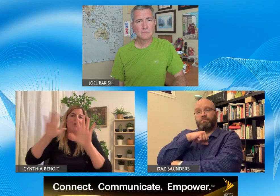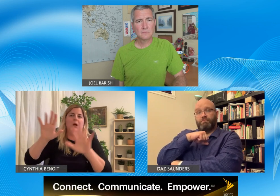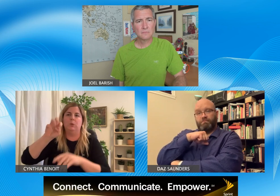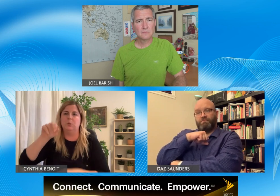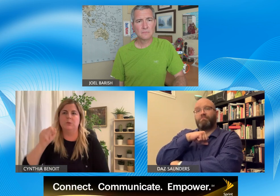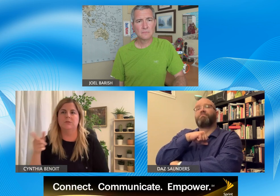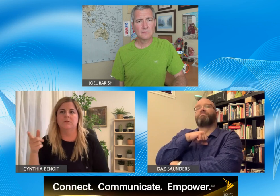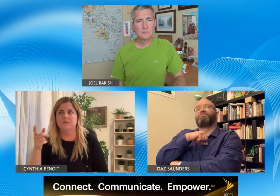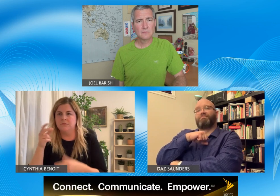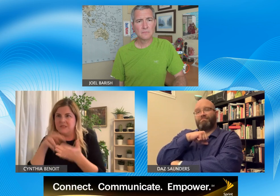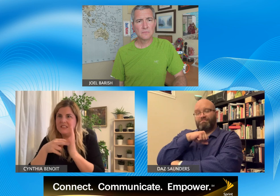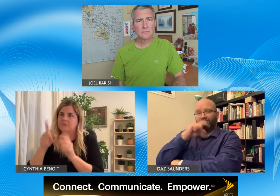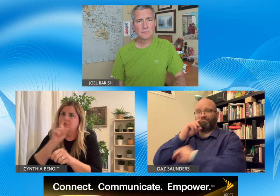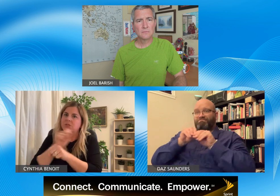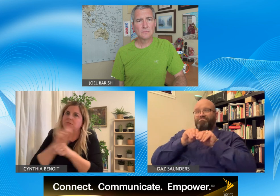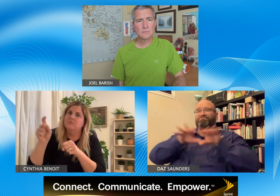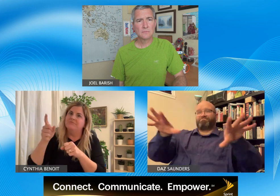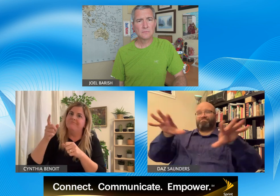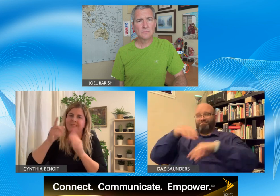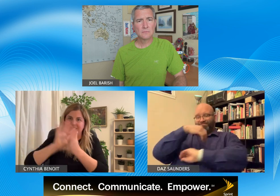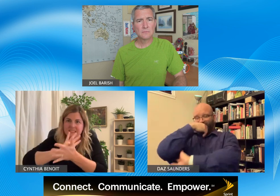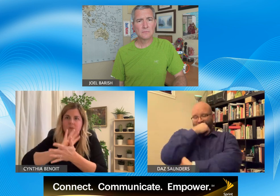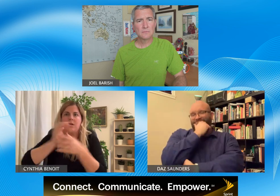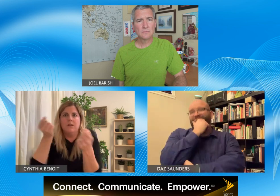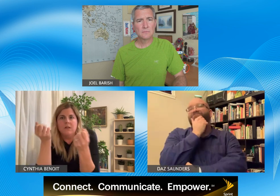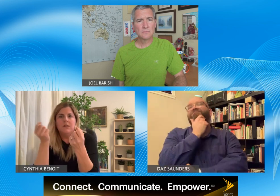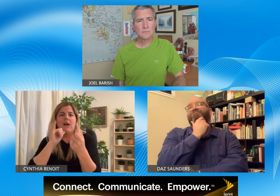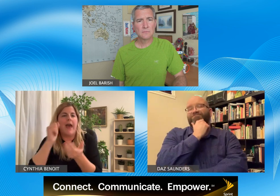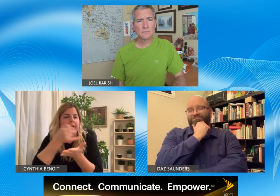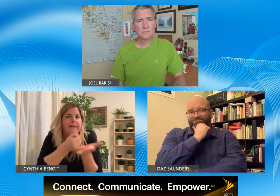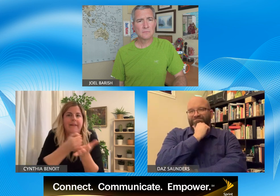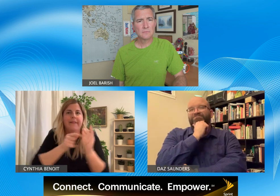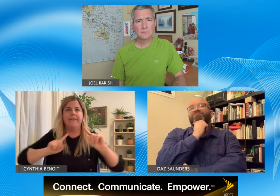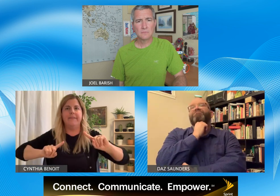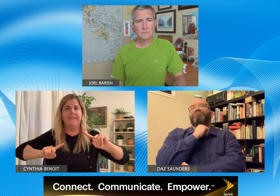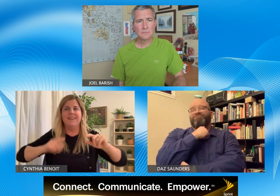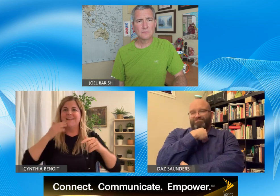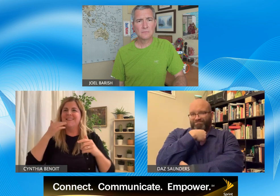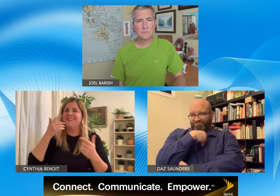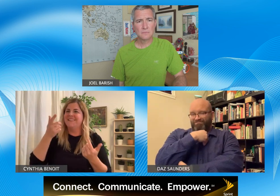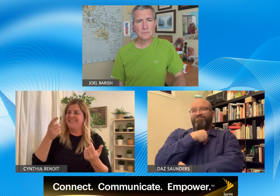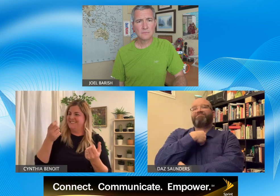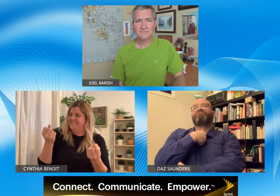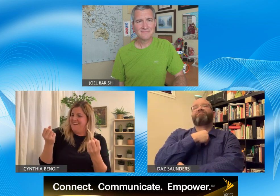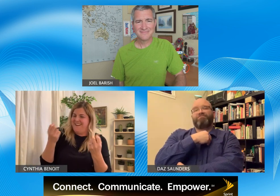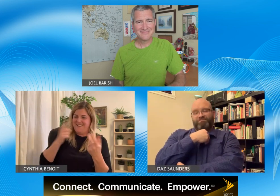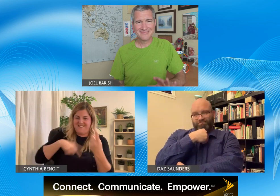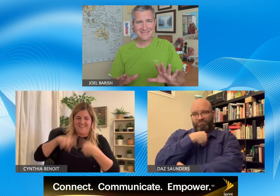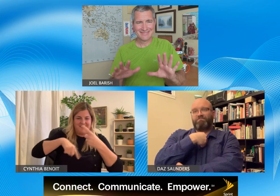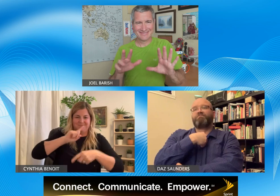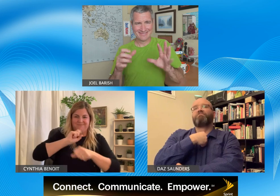It was great news to hear about the creation of the LSQ app. To see actual video clips rather than illustrations of LSQ signs. Elevating the language because sign languages are actually three-dimensional.